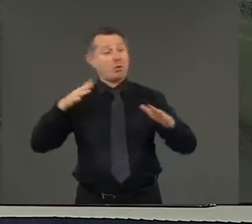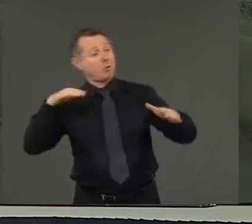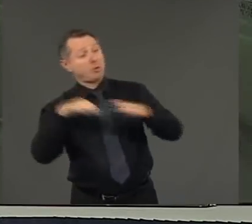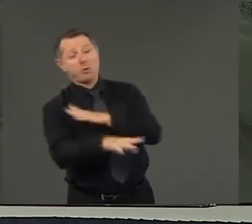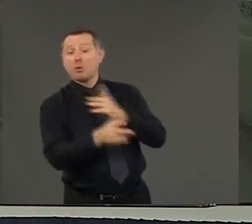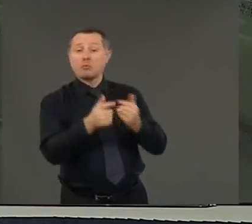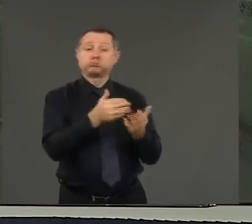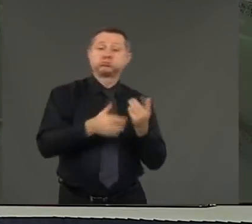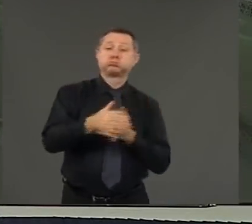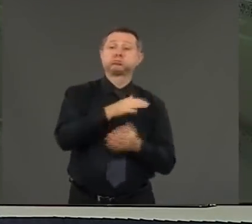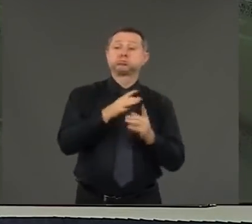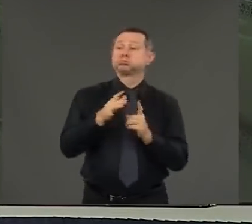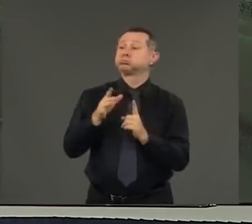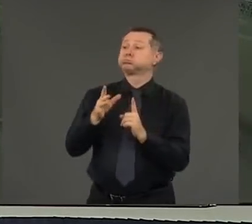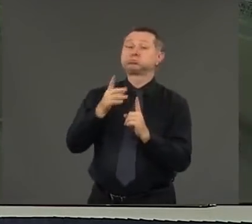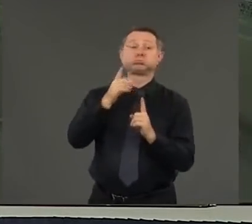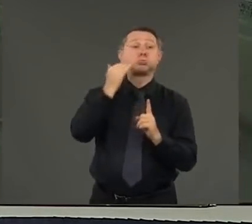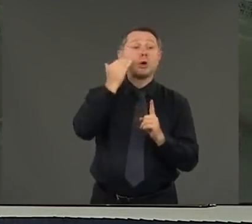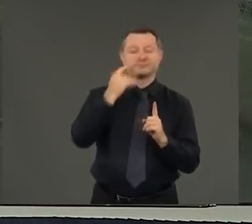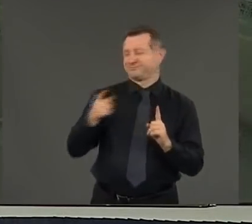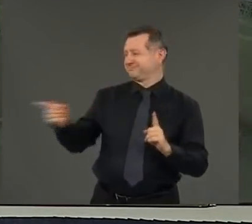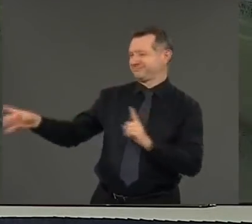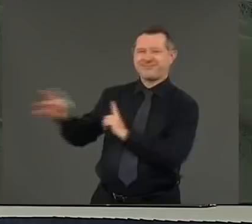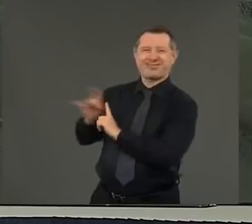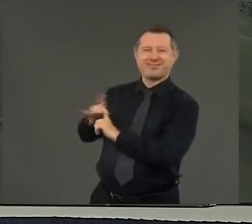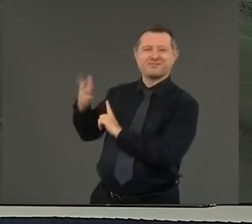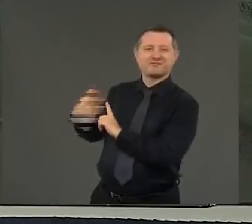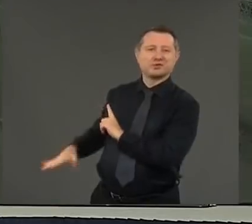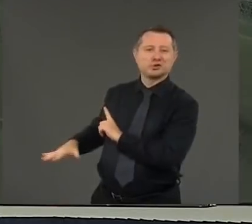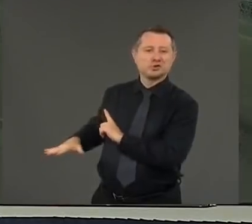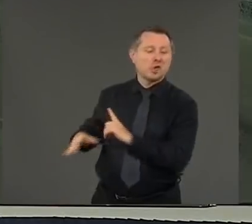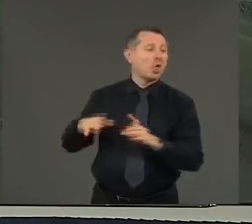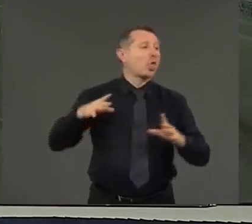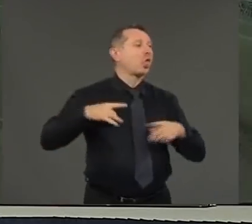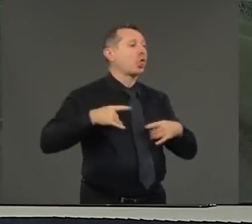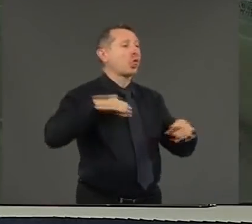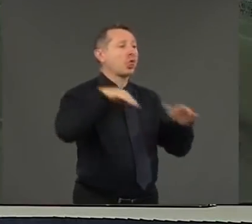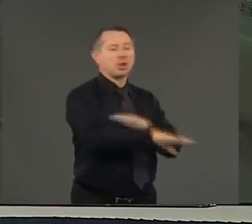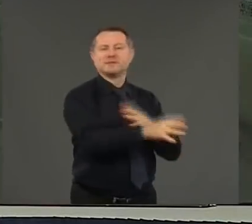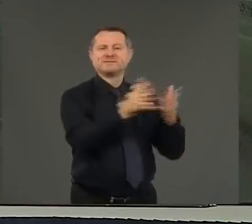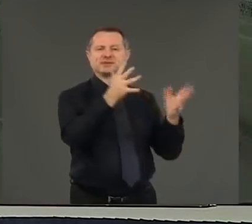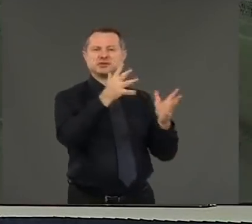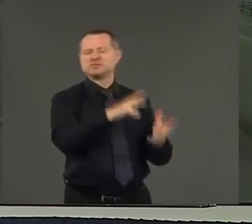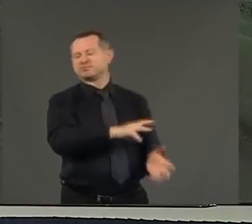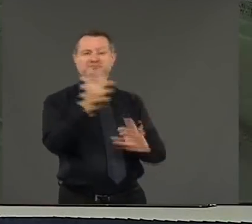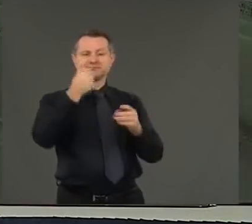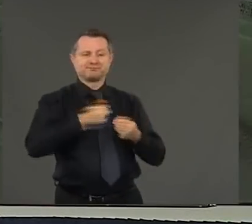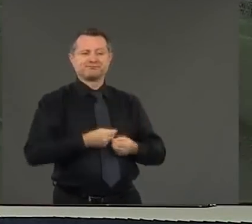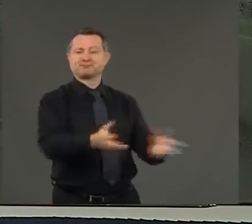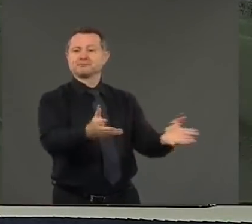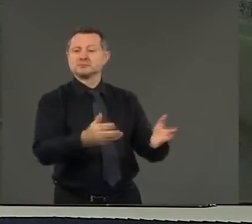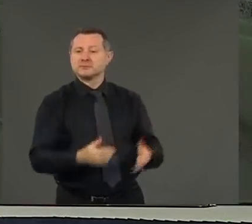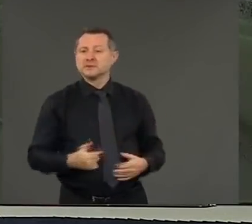BUT THAT'S WHY WE PUT IN THE BAN, BECAUSE IF IT IS IN THE POPULATION AND VISITORS AND RELATIVES ARE GOING INTO THE